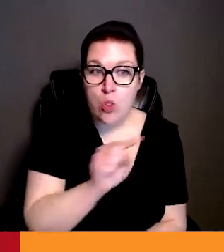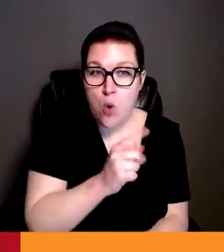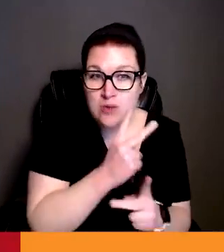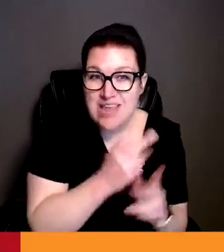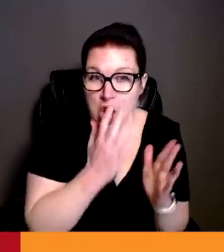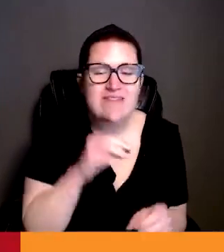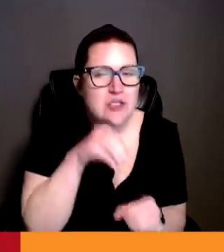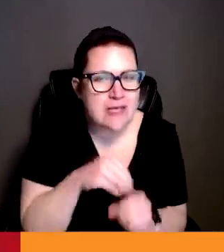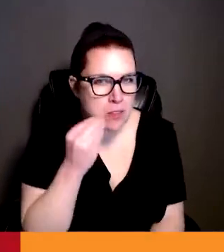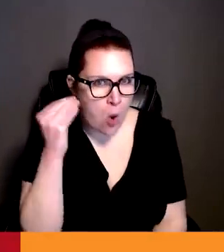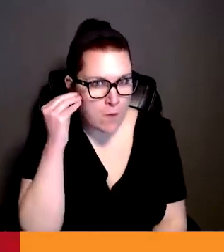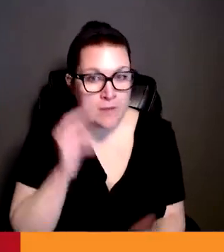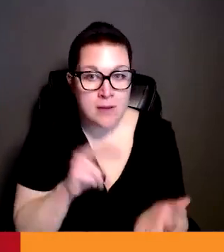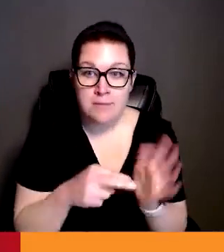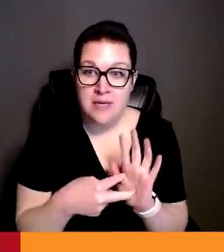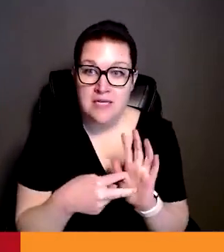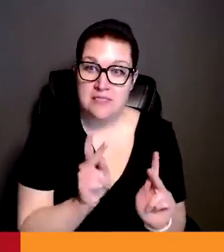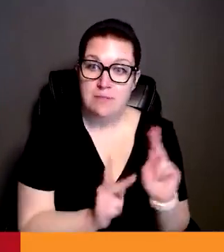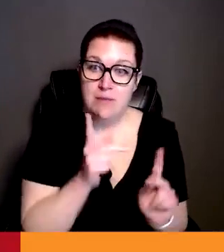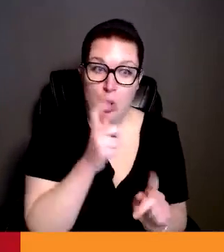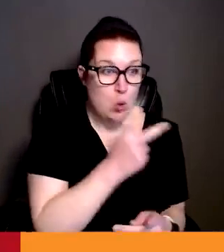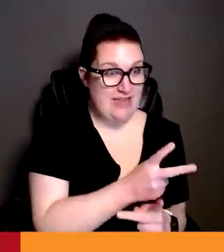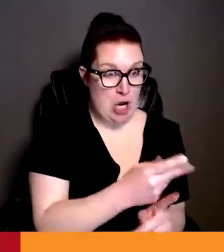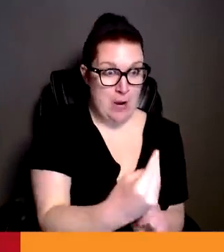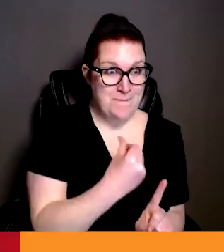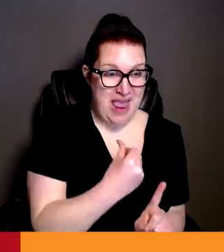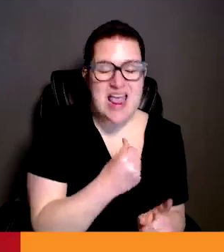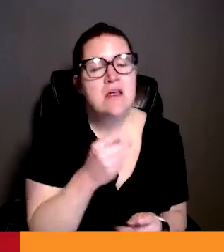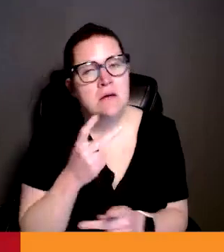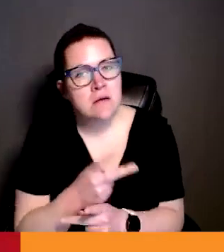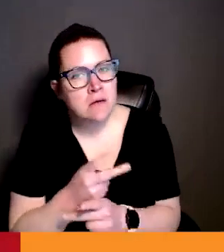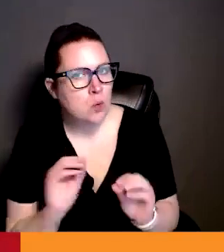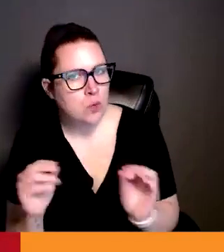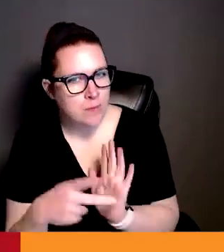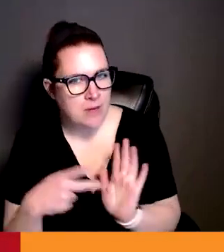So both paid and unpaid caregivers. And then, track two is really more geared towards